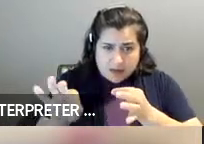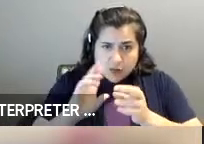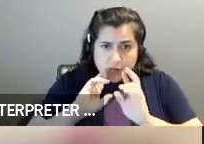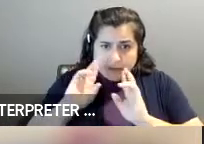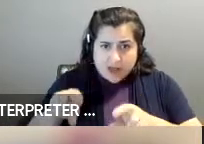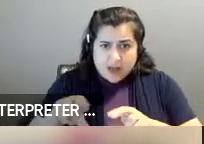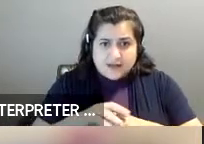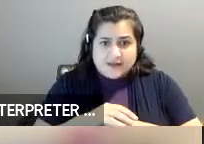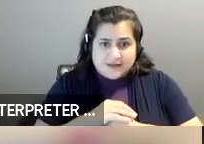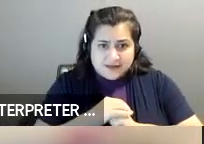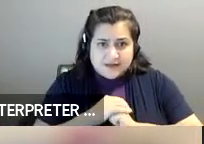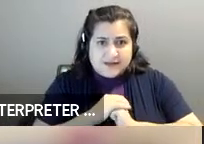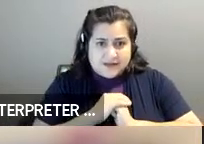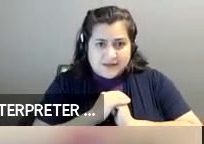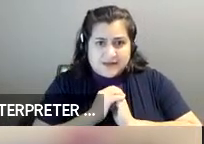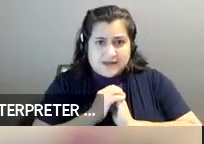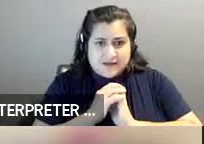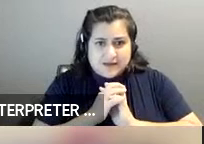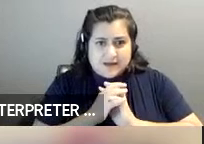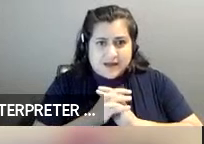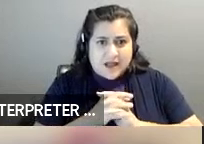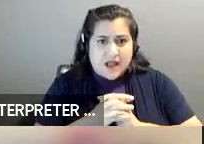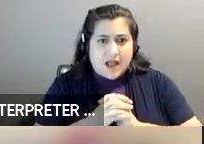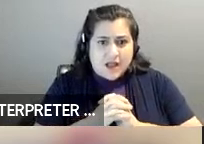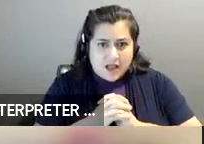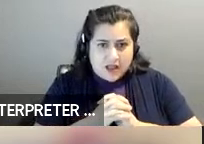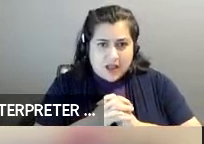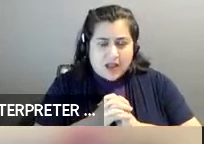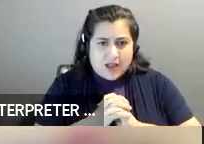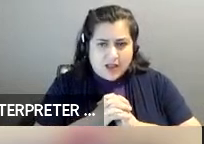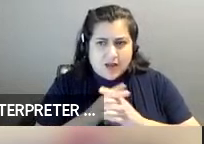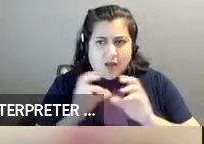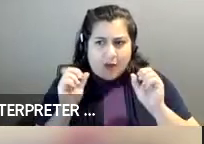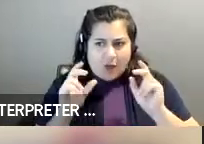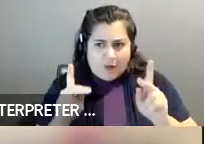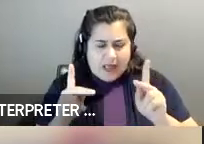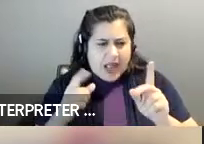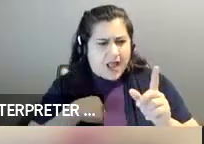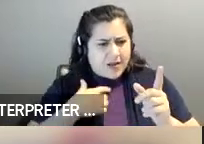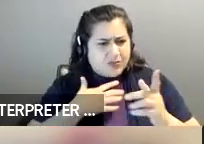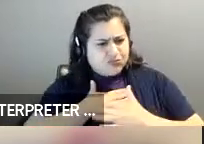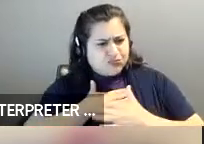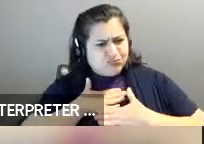Bobby Stinnette: Sure. So I appreciate the feedback and the comments.